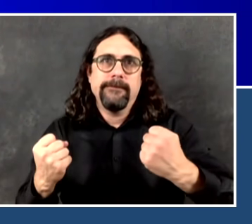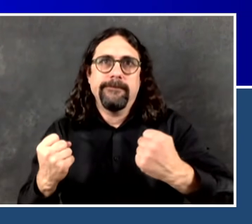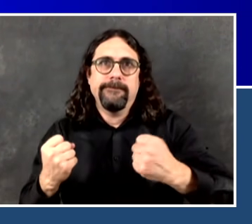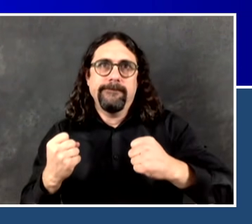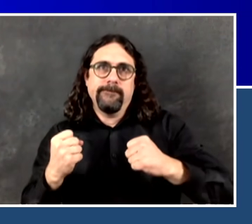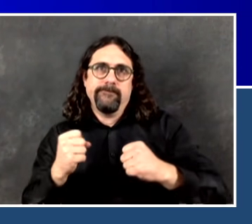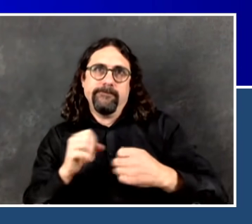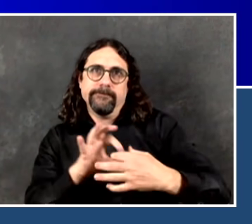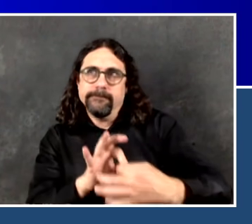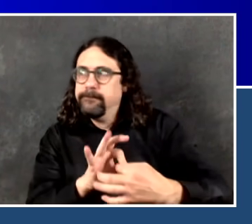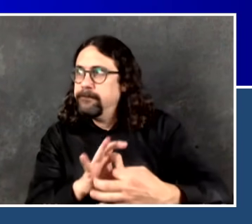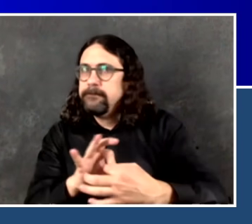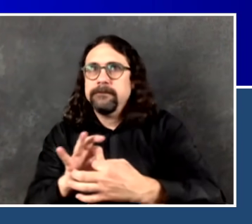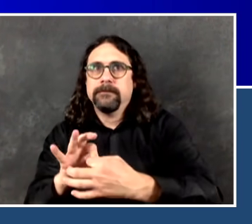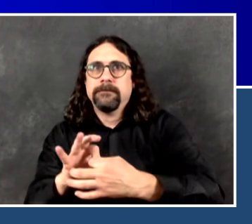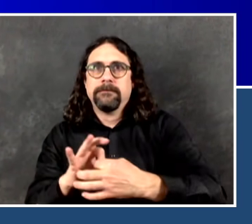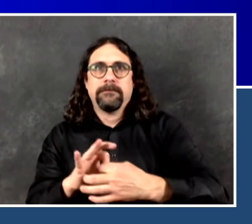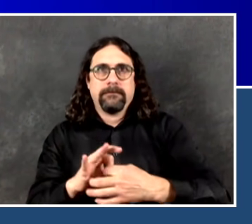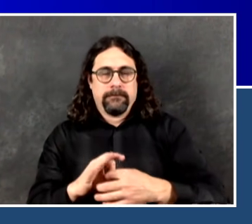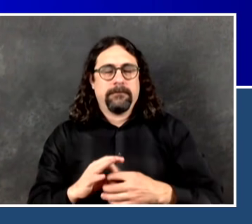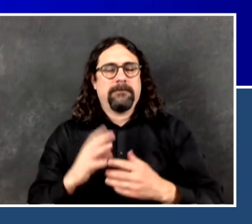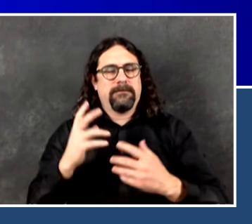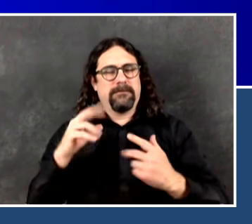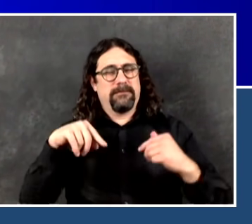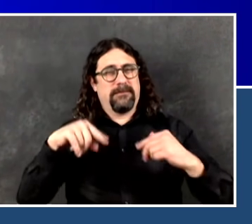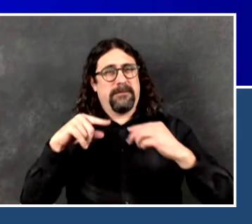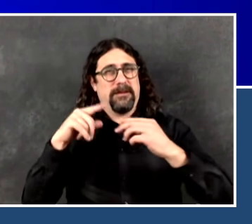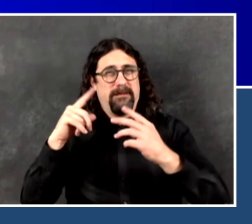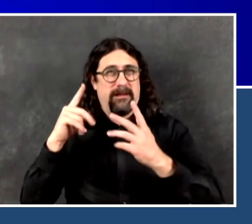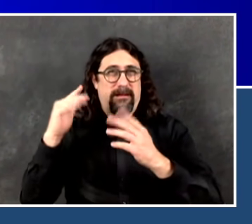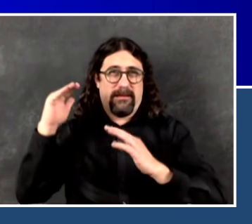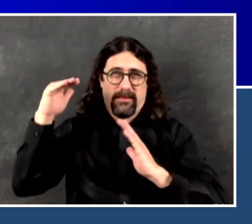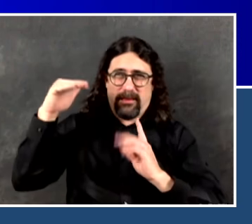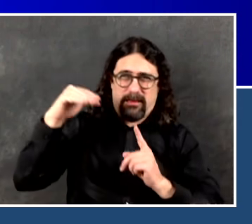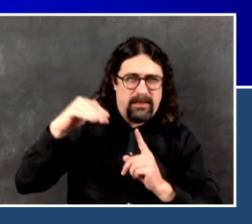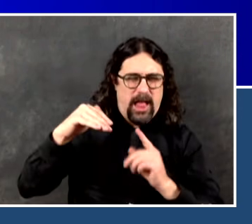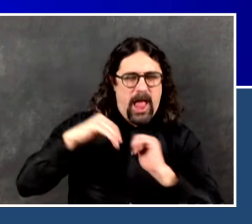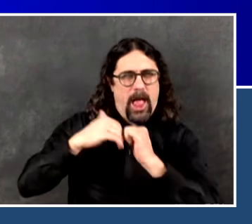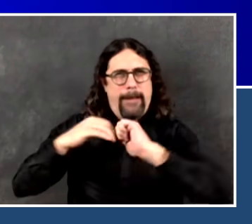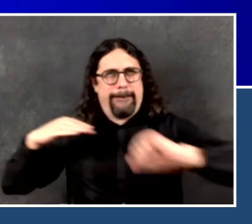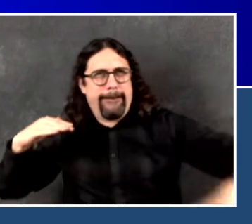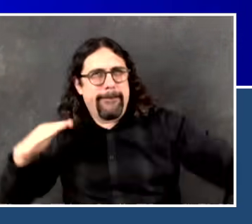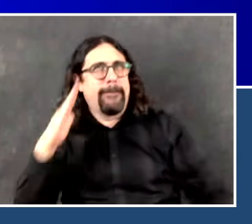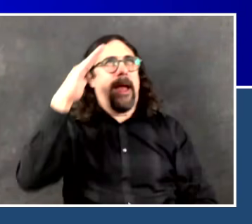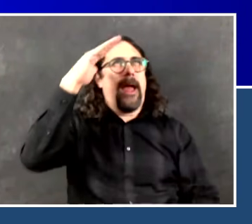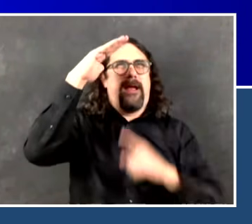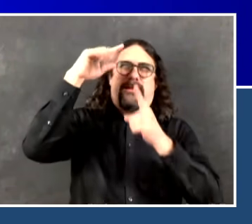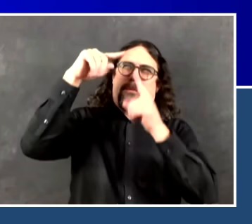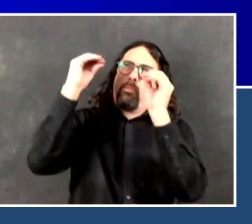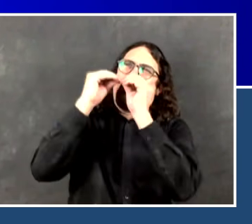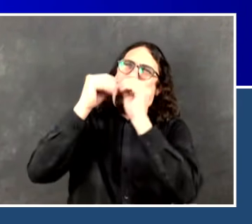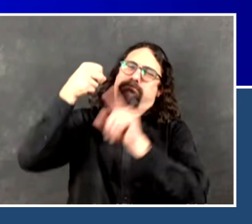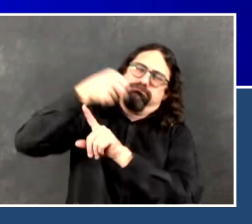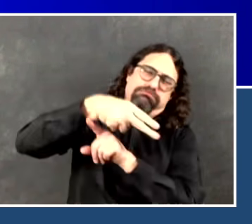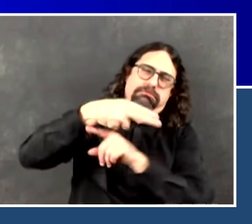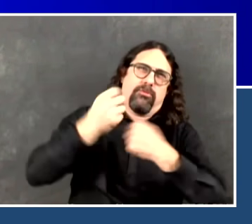IN THE CITY. CERTANLIY BUILDING BACK AND BUILDING BETTER AND STRONGER AND